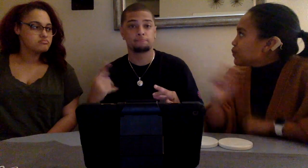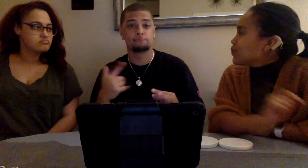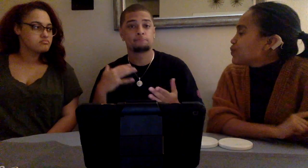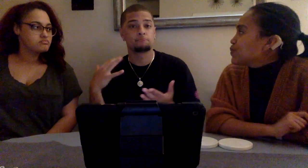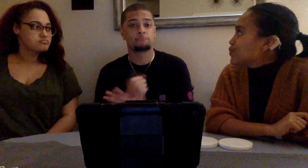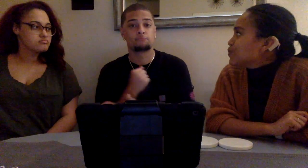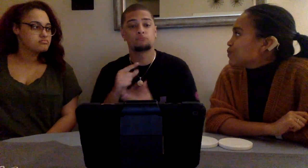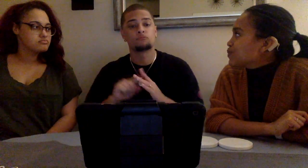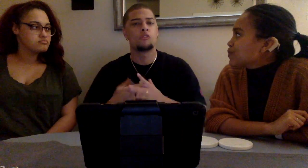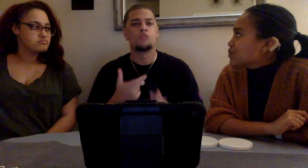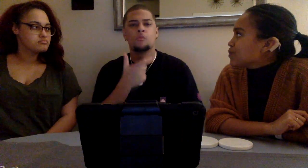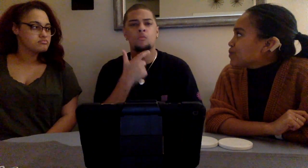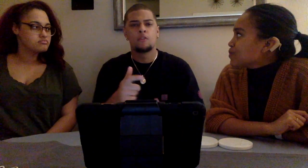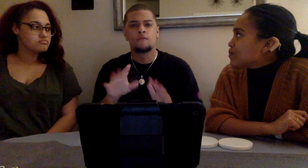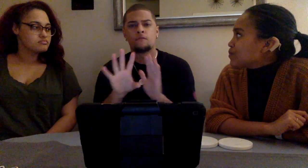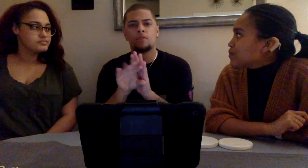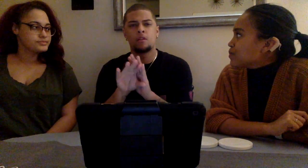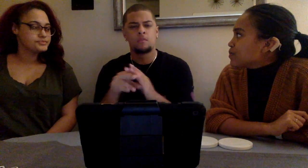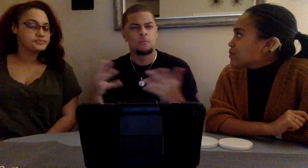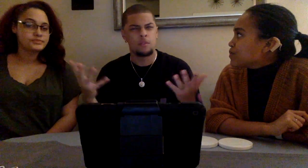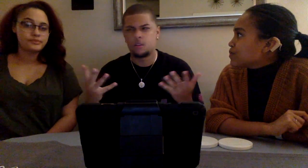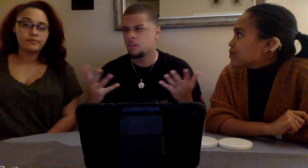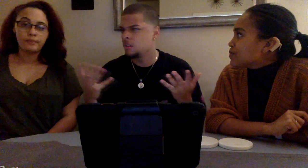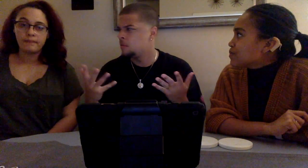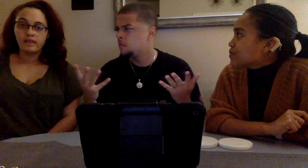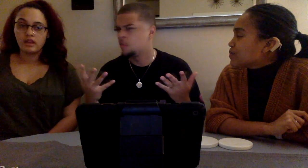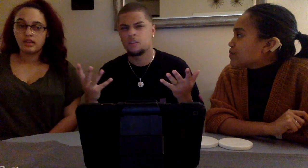Dante: Okay! We are gonna start watching this video which is ??